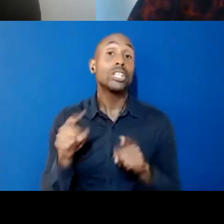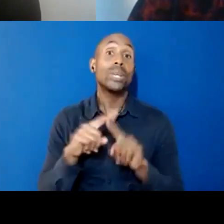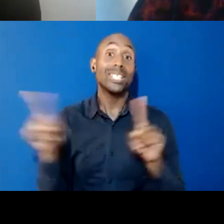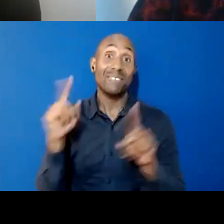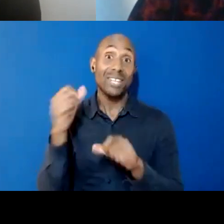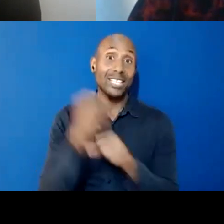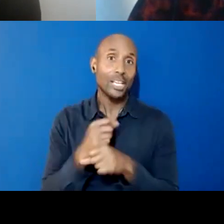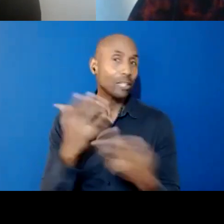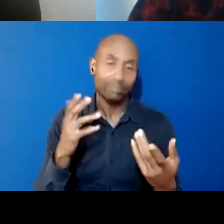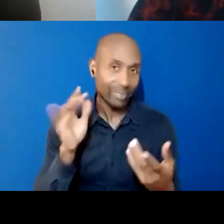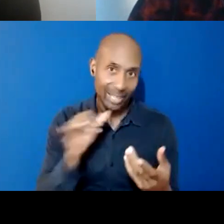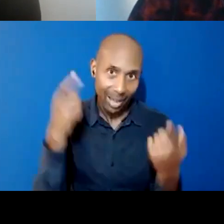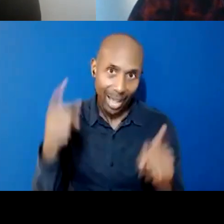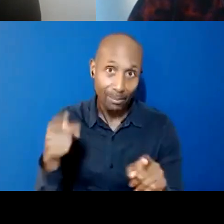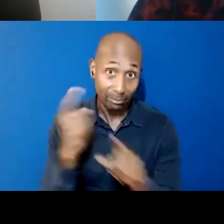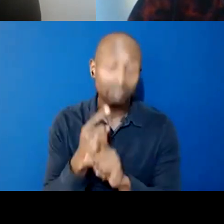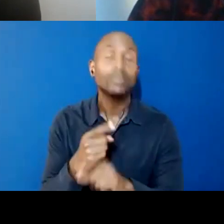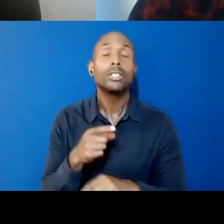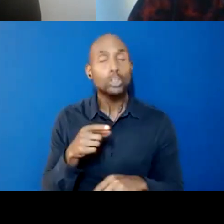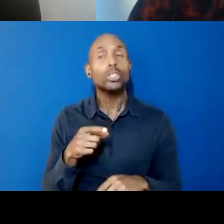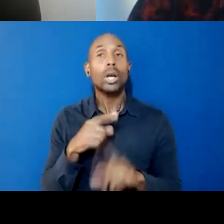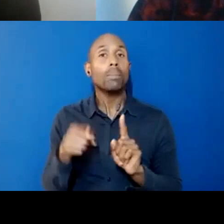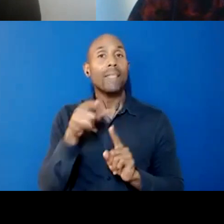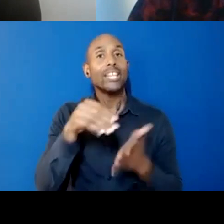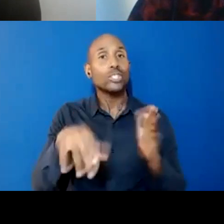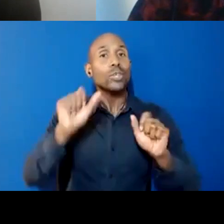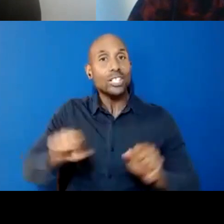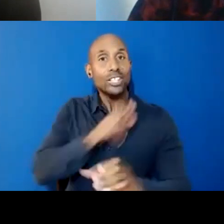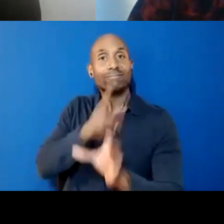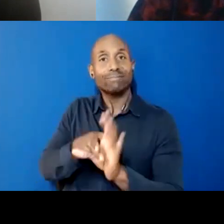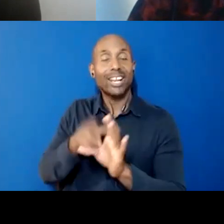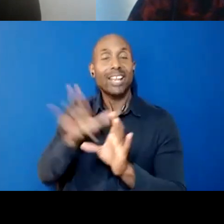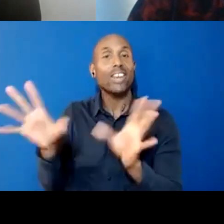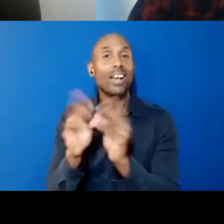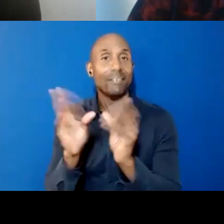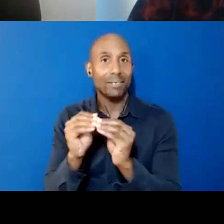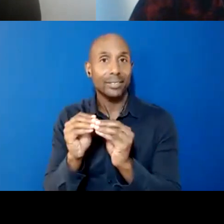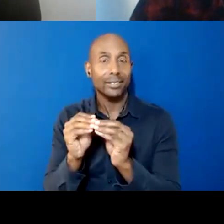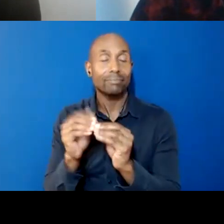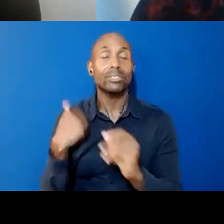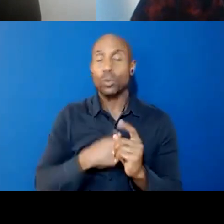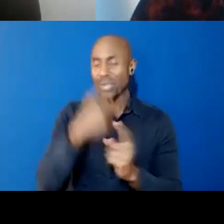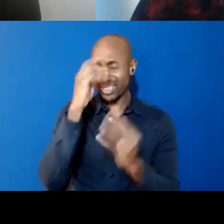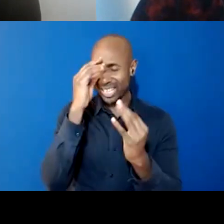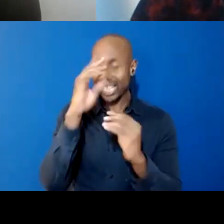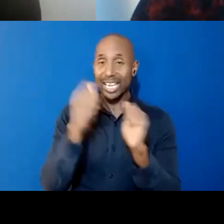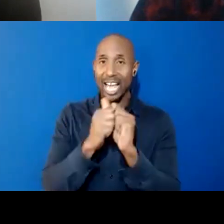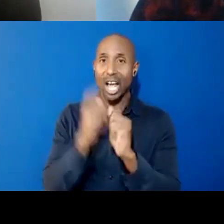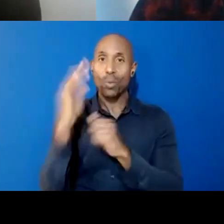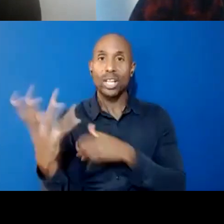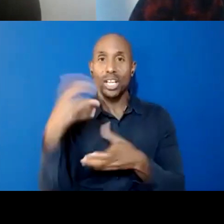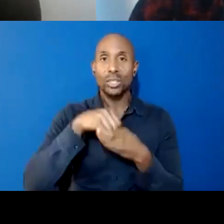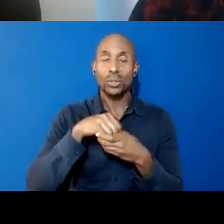Thinking about how that will be part of our programming and part of the student experience